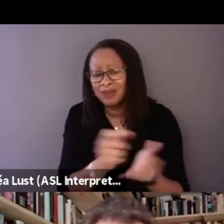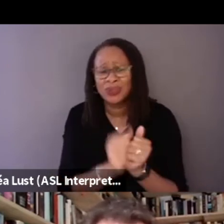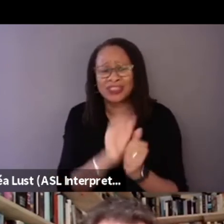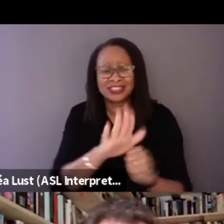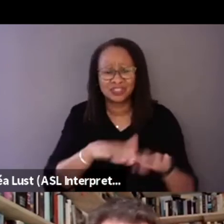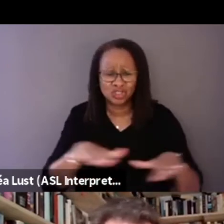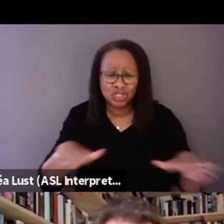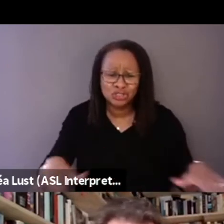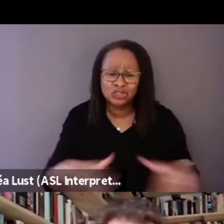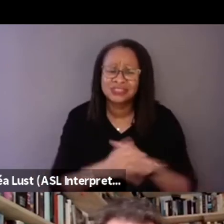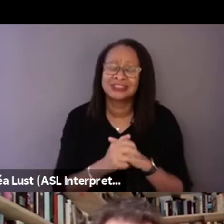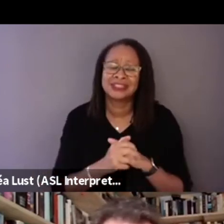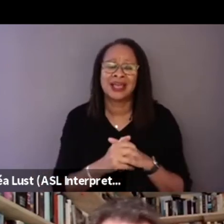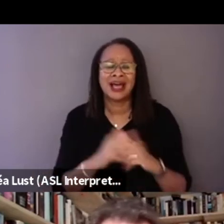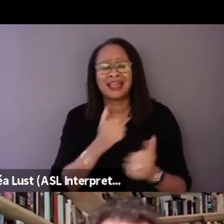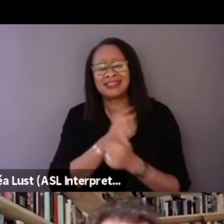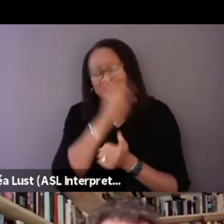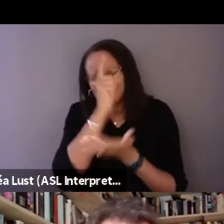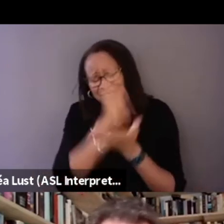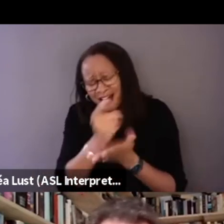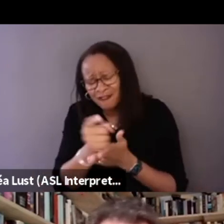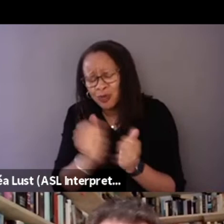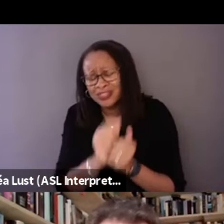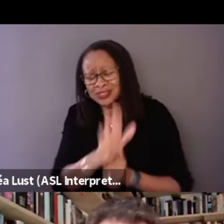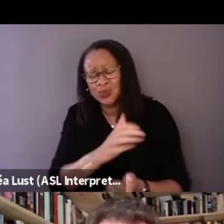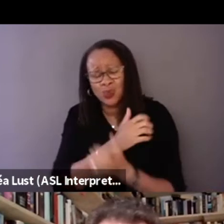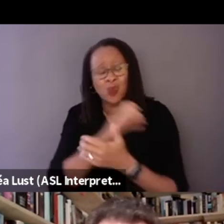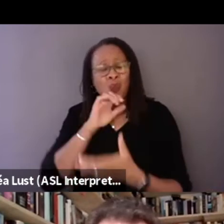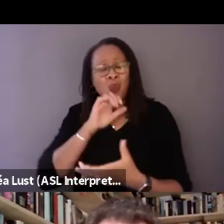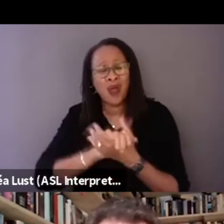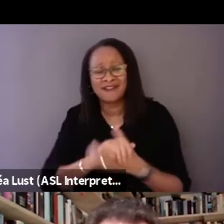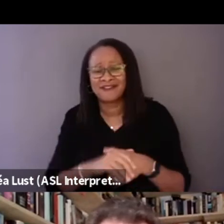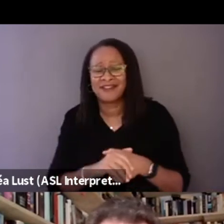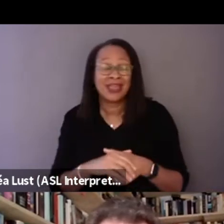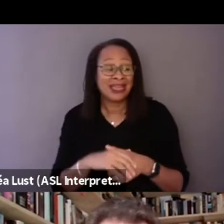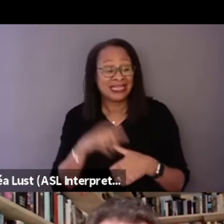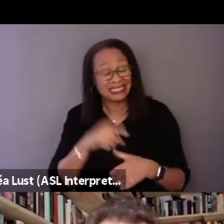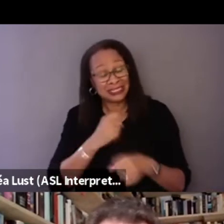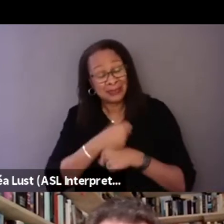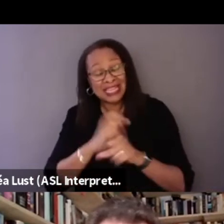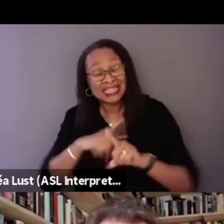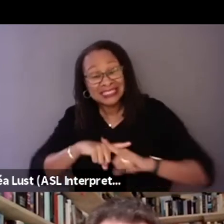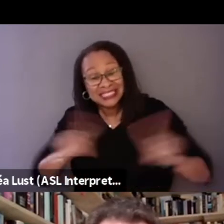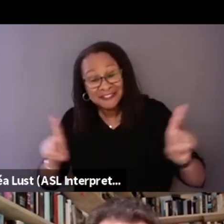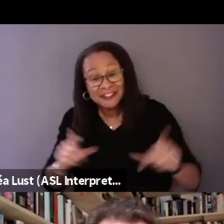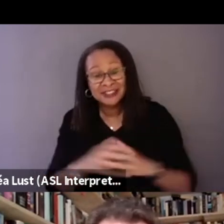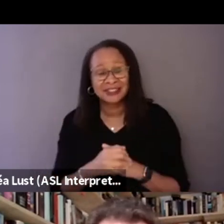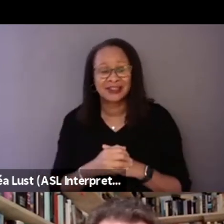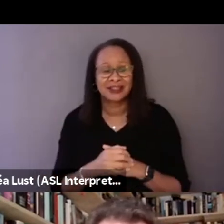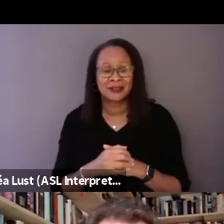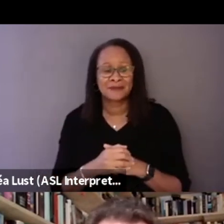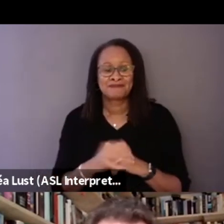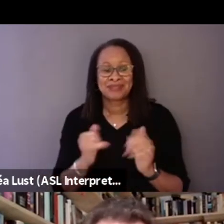He is in love with his wife. He is making a difference." And it is only possible.